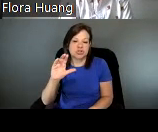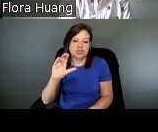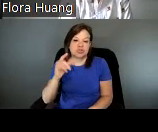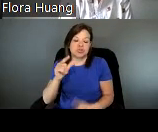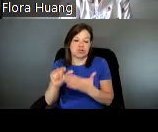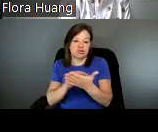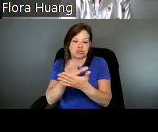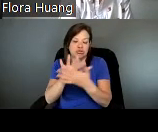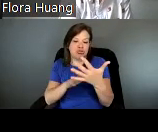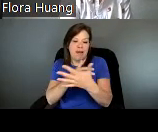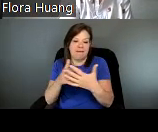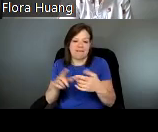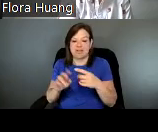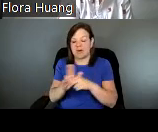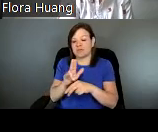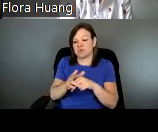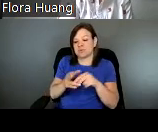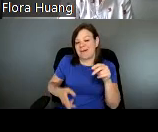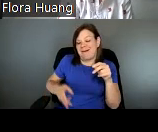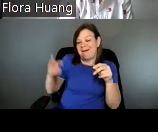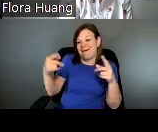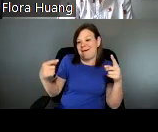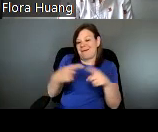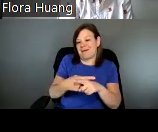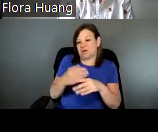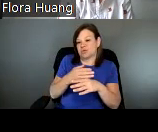And you want to use a high contrast between text and background.